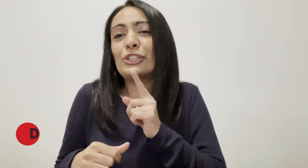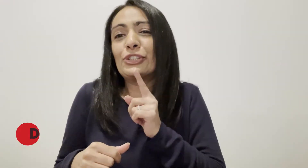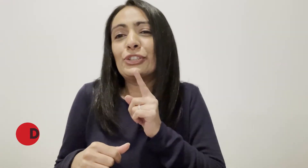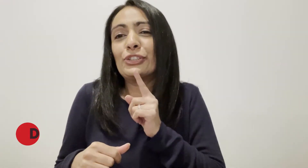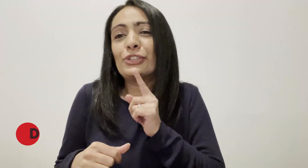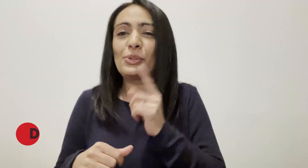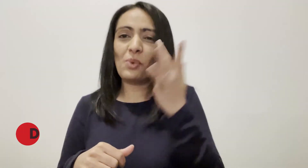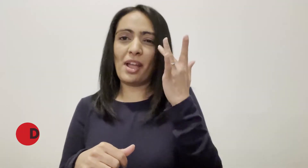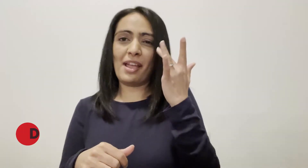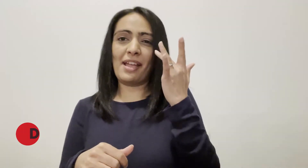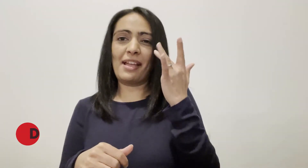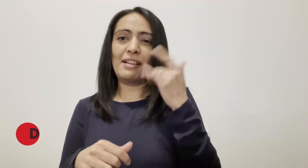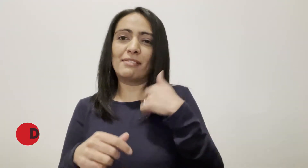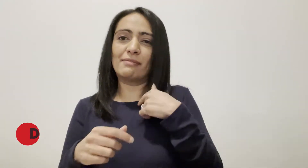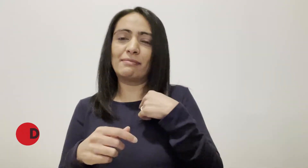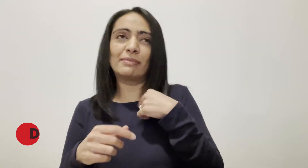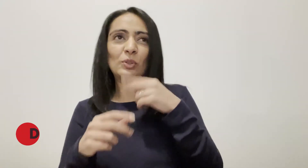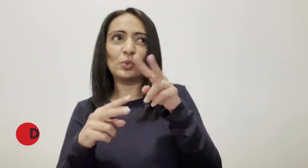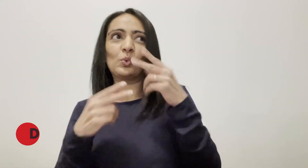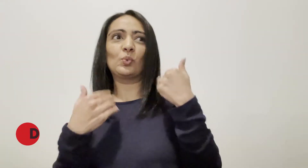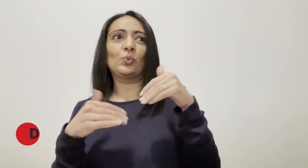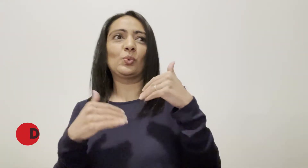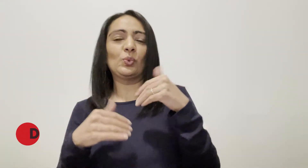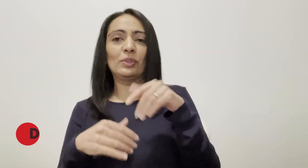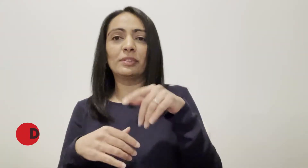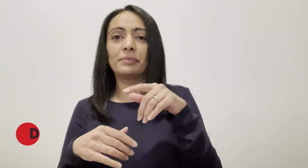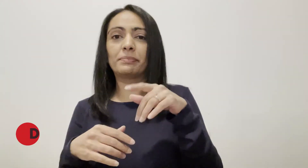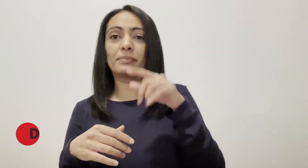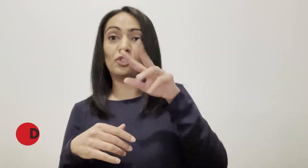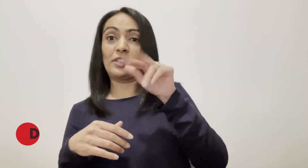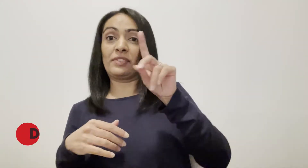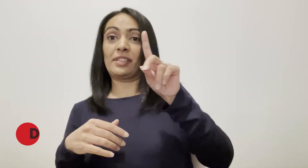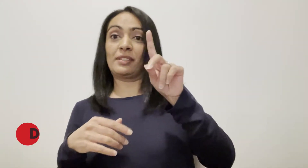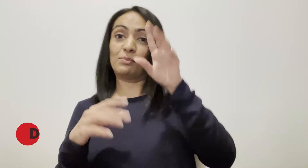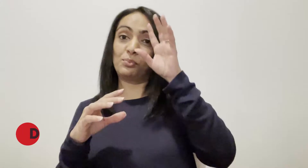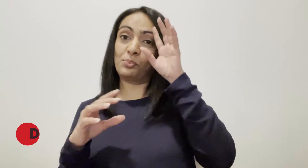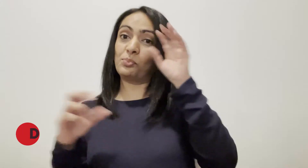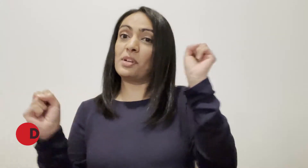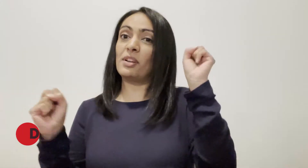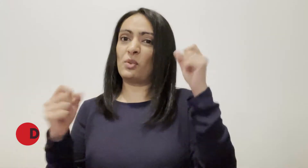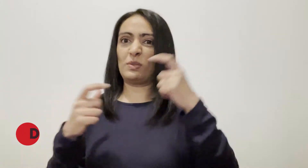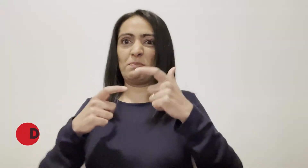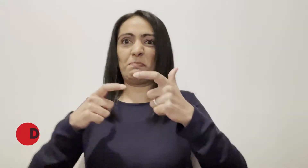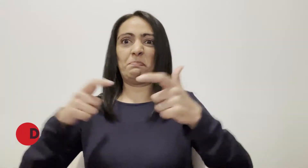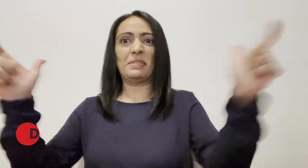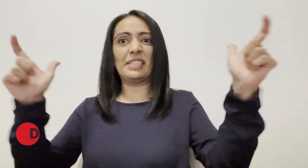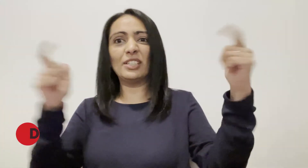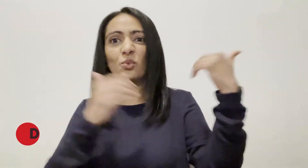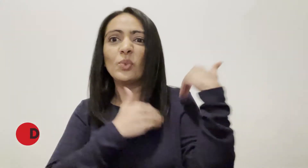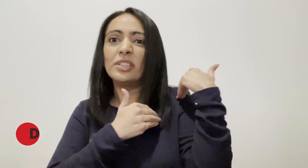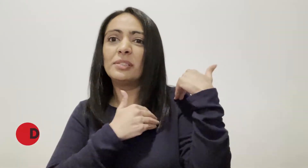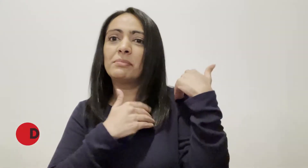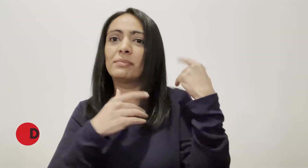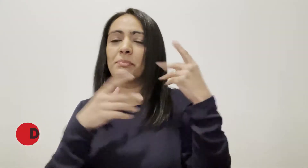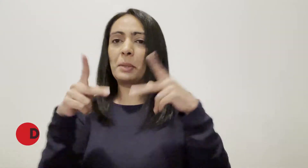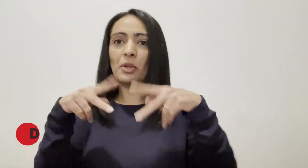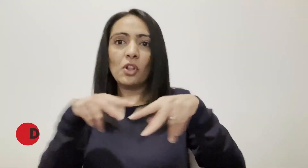I wasn't sure as I saw the GVAD presidency as a huge responsibility